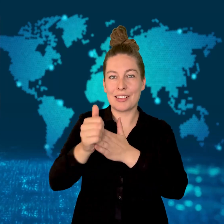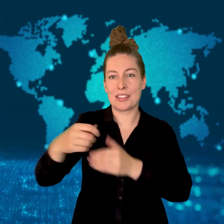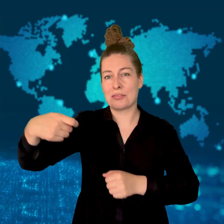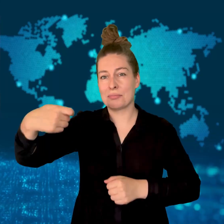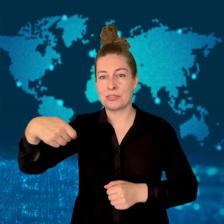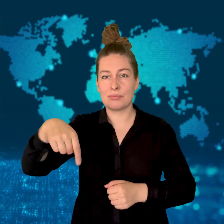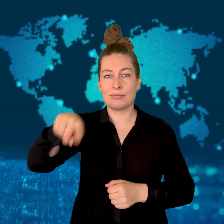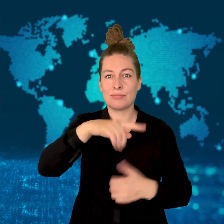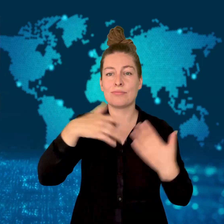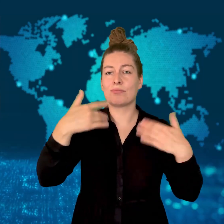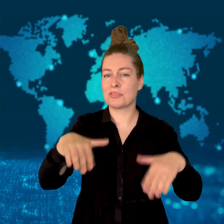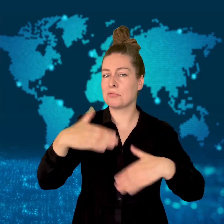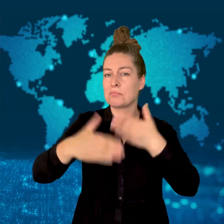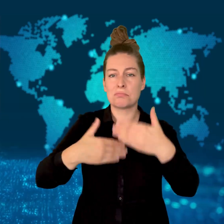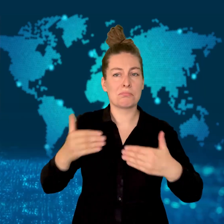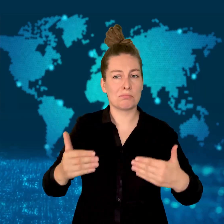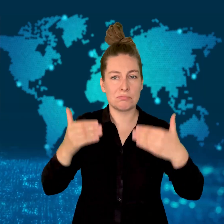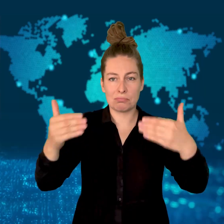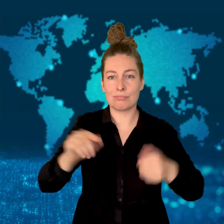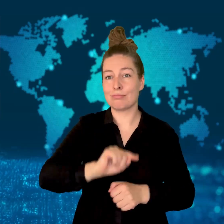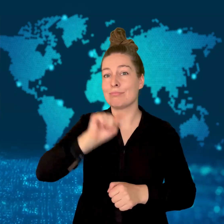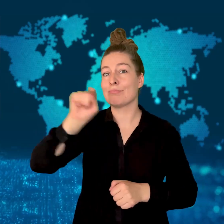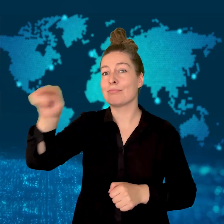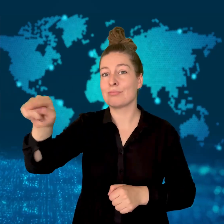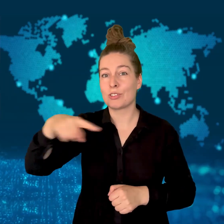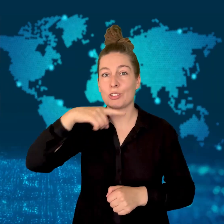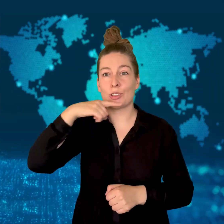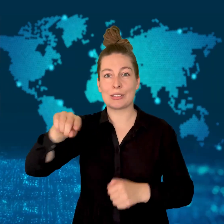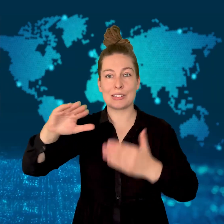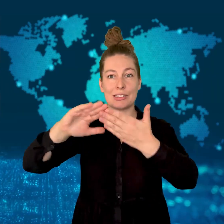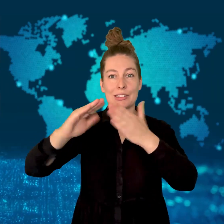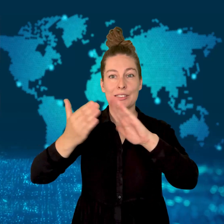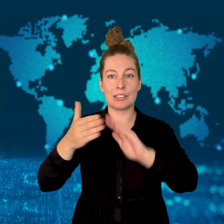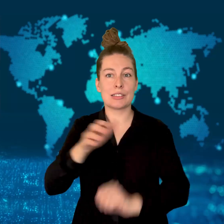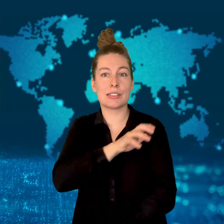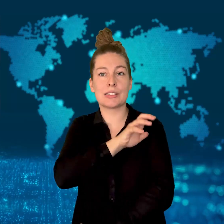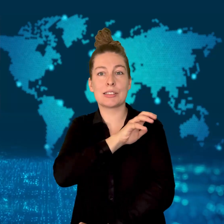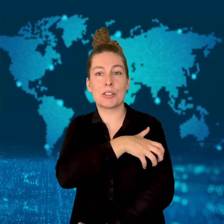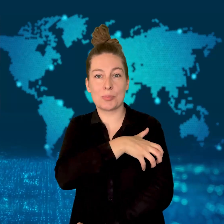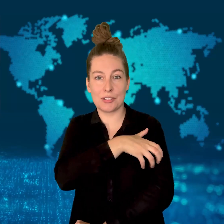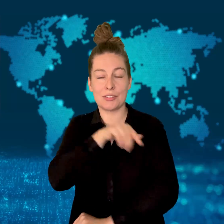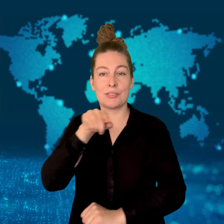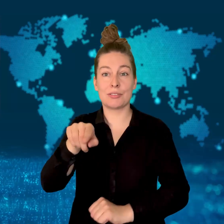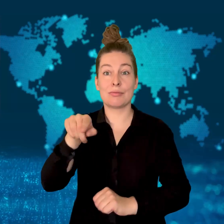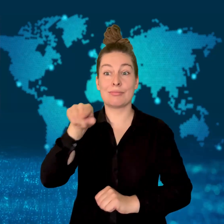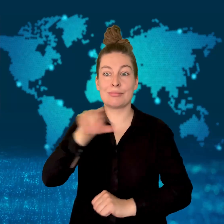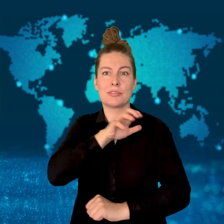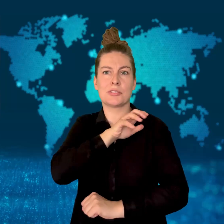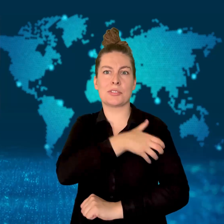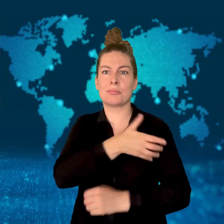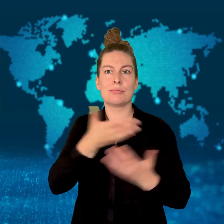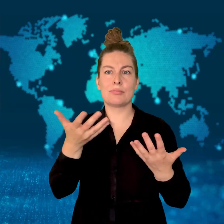President Putin was in St Petersburg to attend